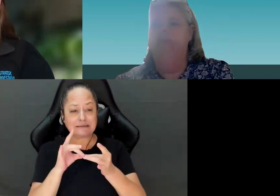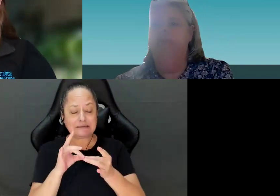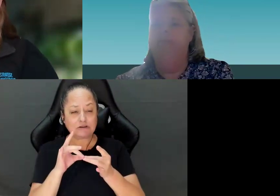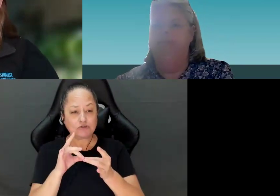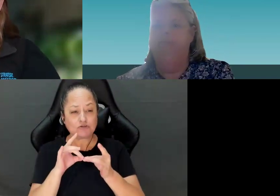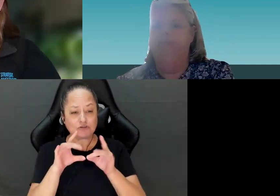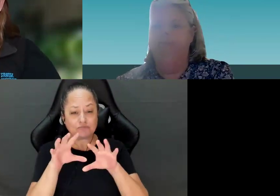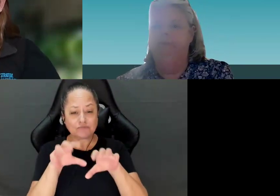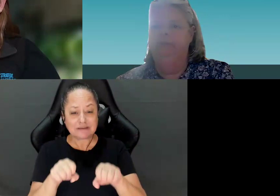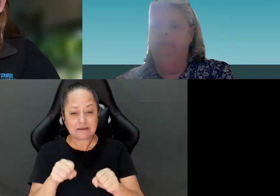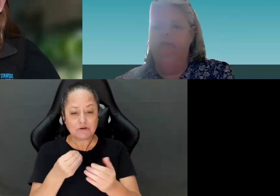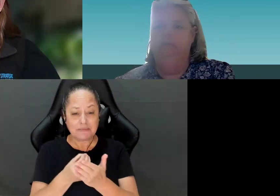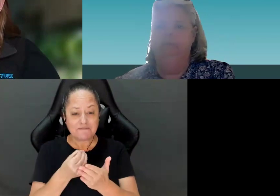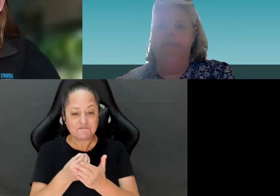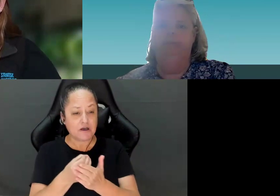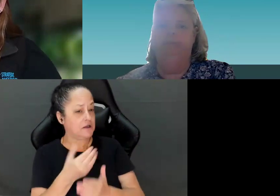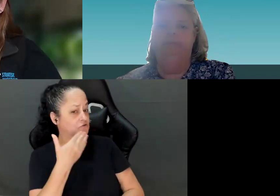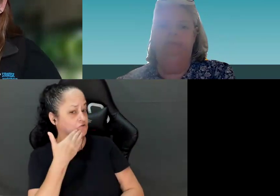That's a good question.